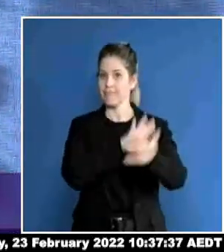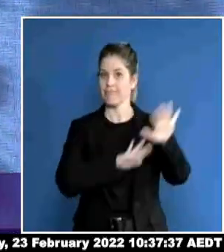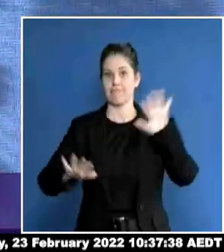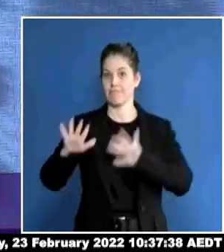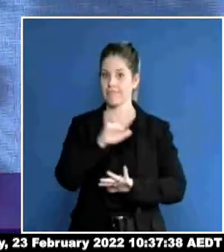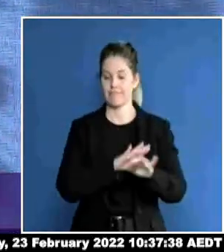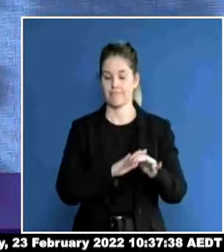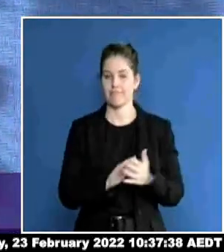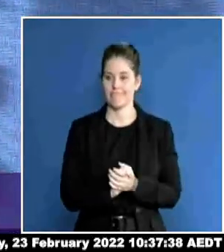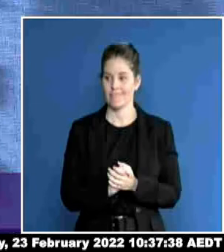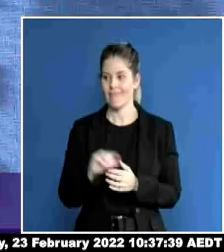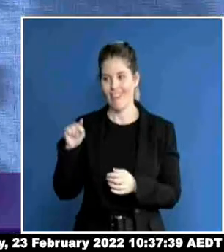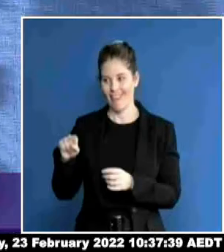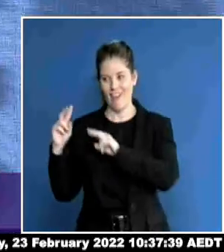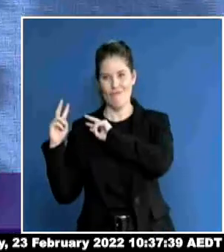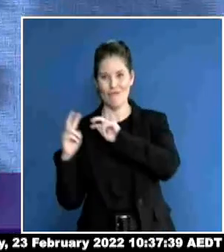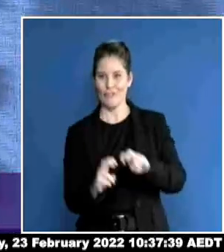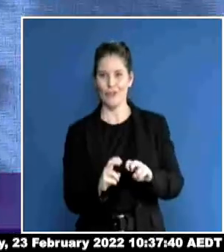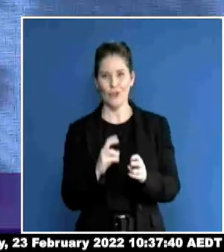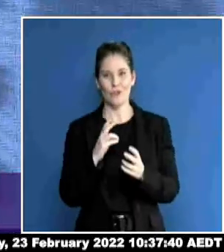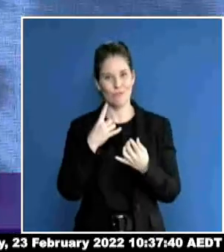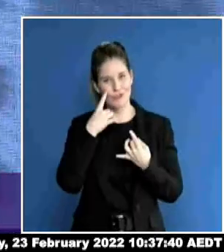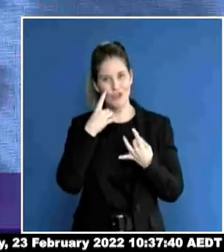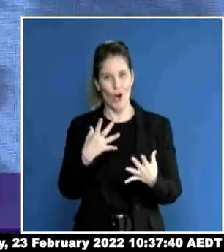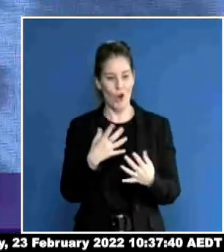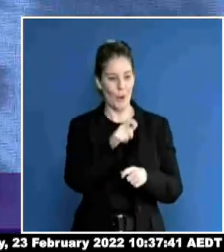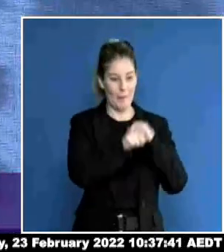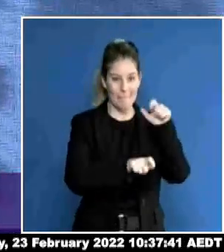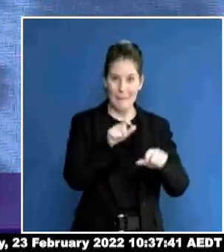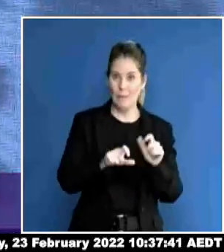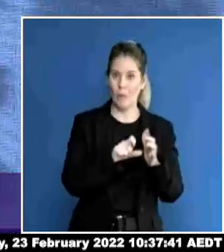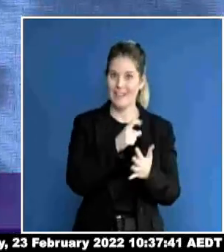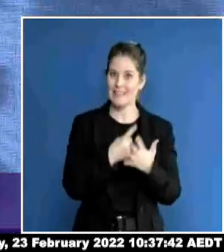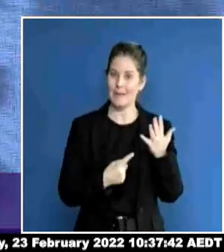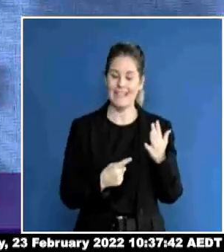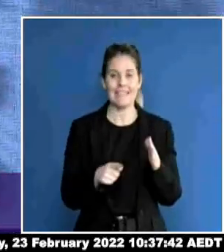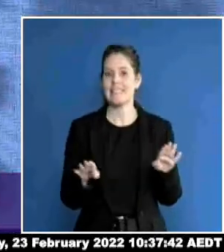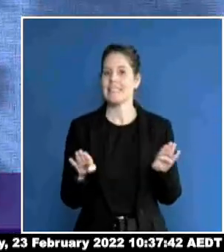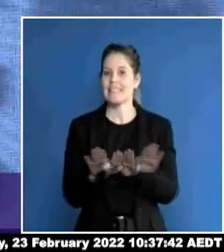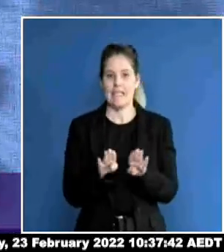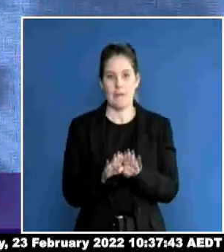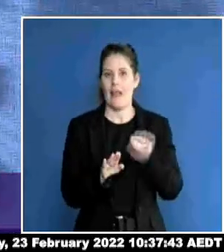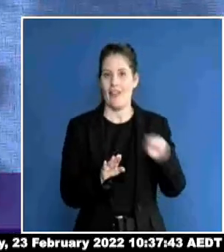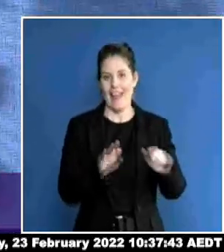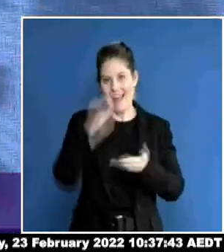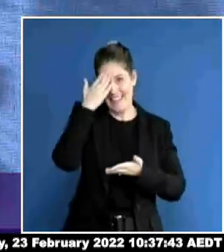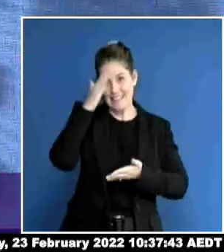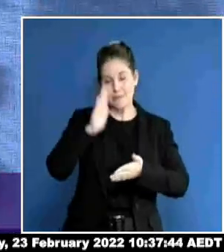with disability that you heard during Public hearing 9 and they also echo the views of